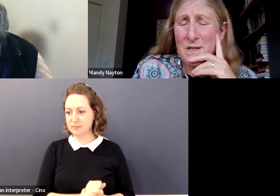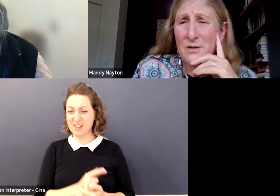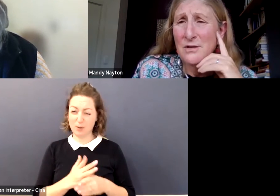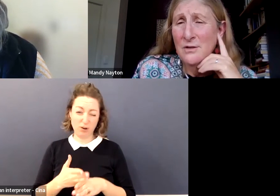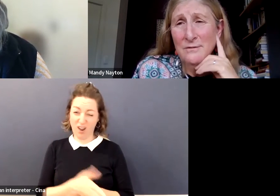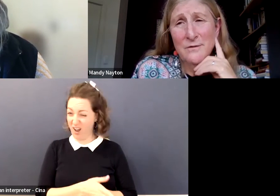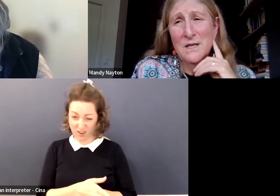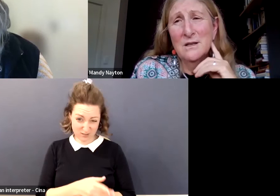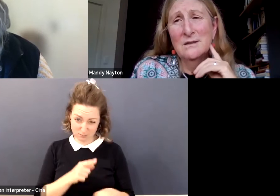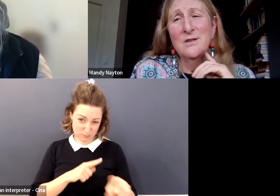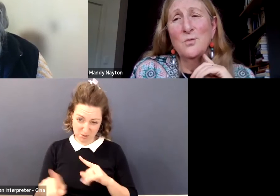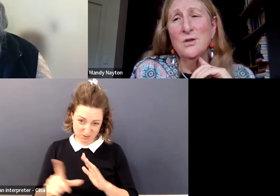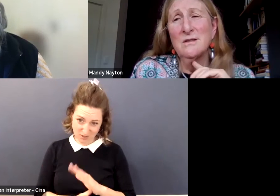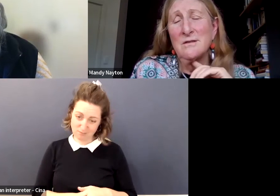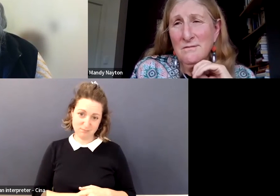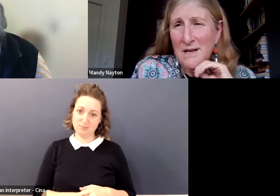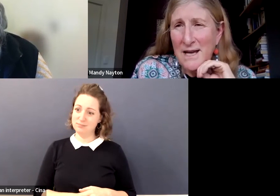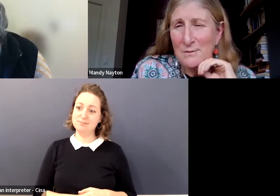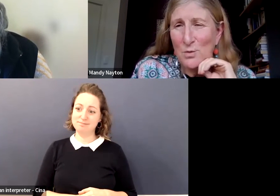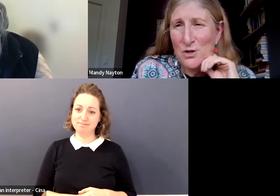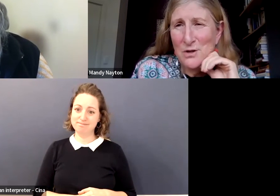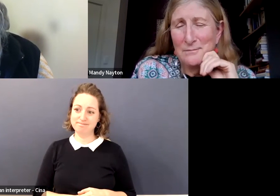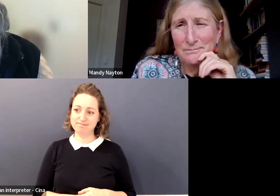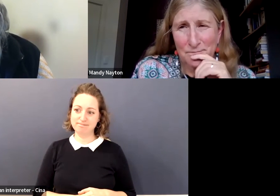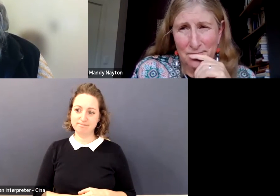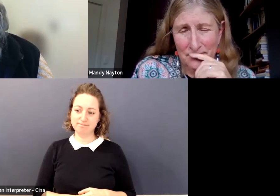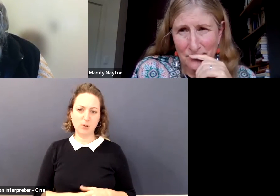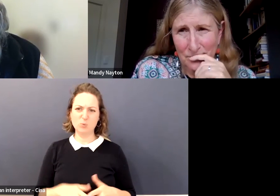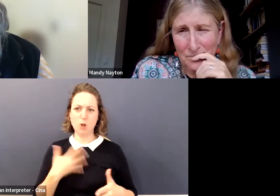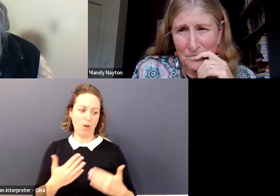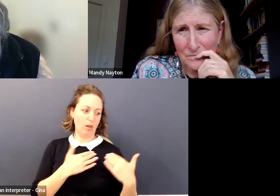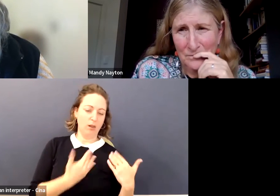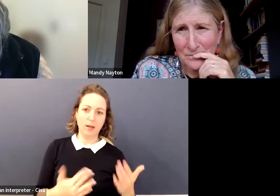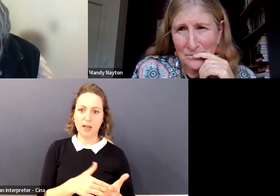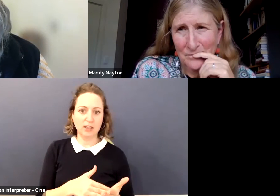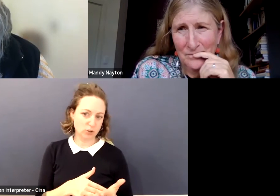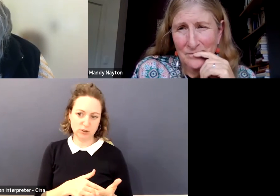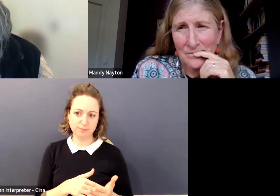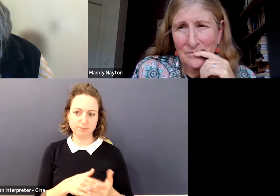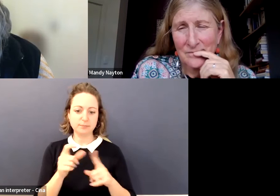So you know me, I don't want to add more to them. DARLENE: Yep, no, definitely. All right, well